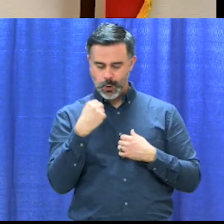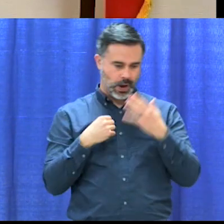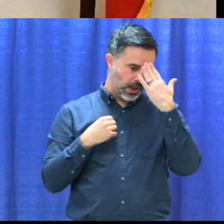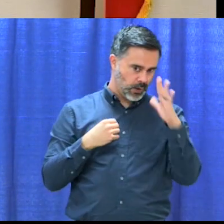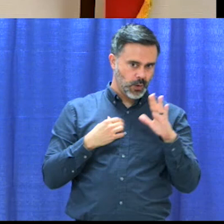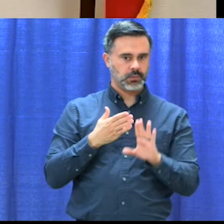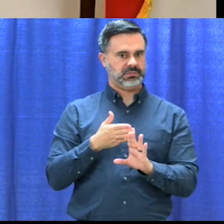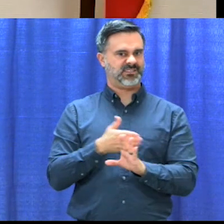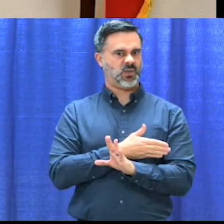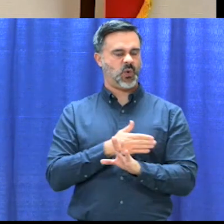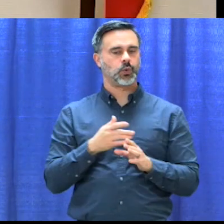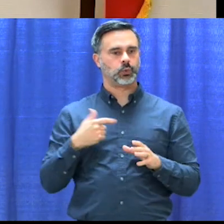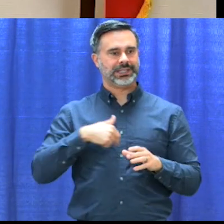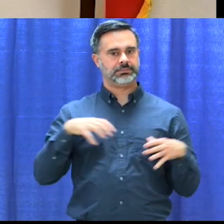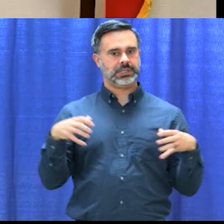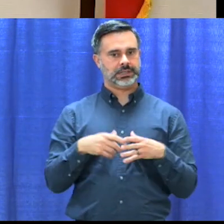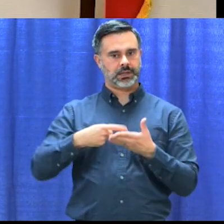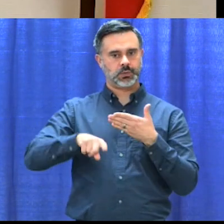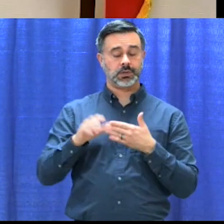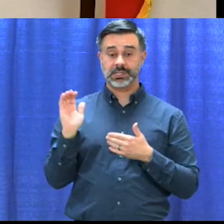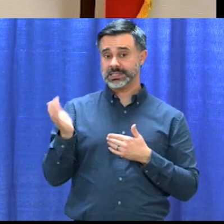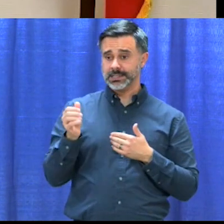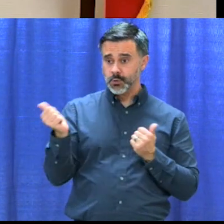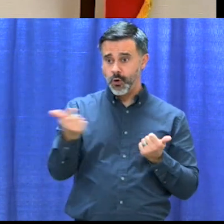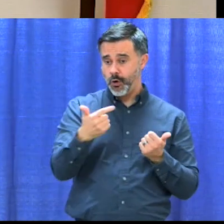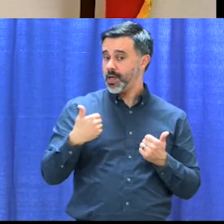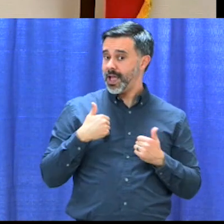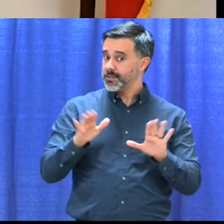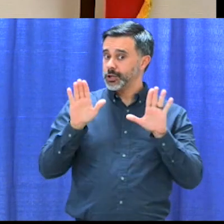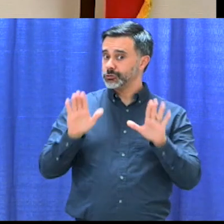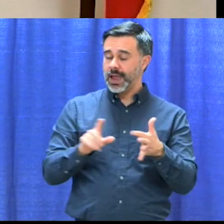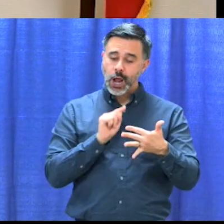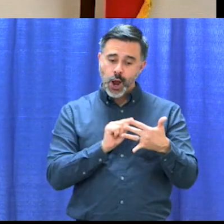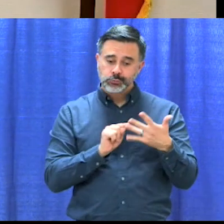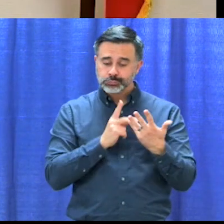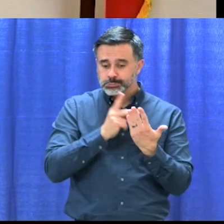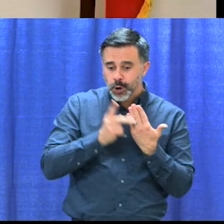next week because it seems to me that you have great things to offer, getting the word out about it is critical.